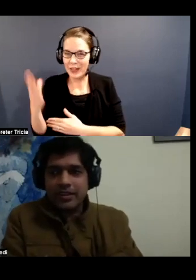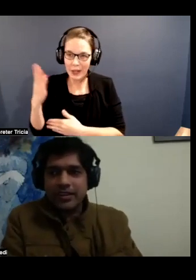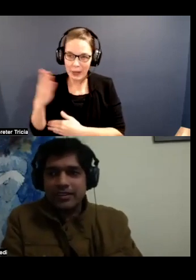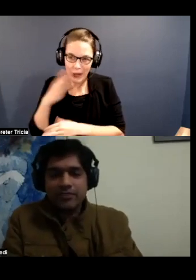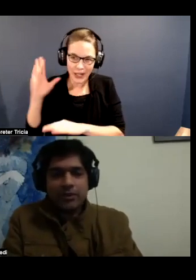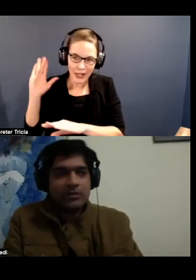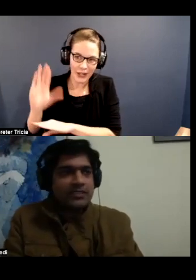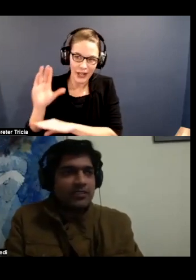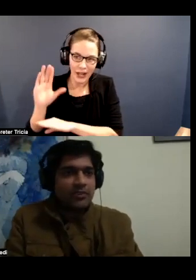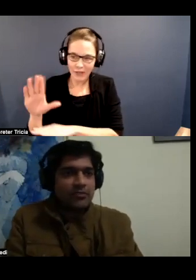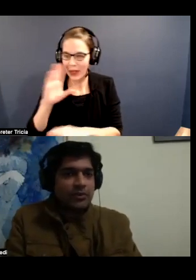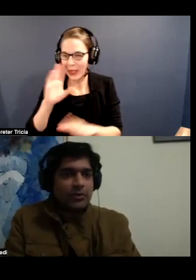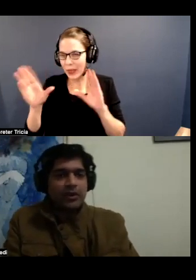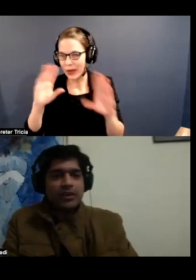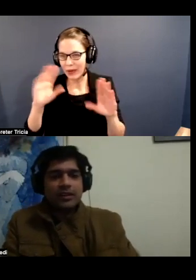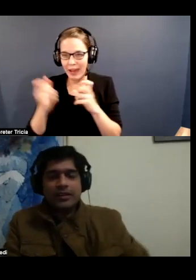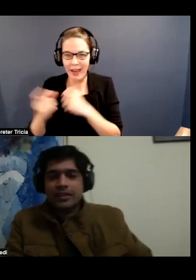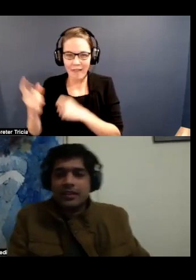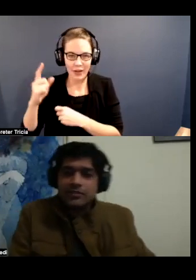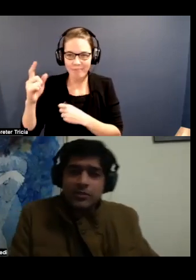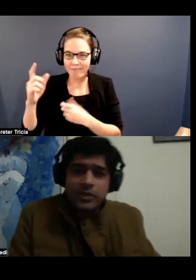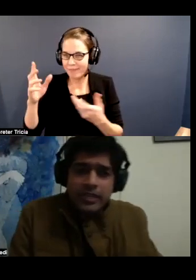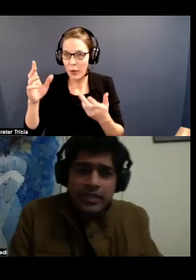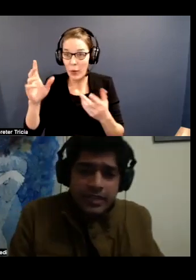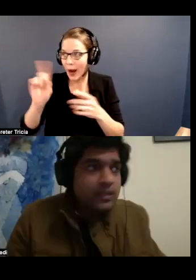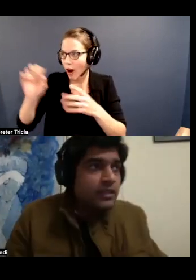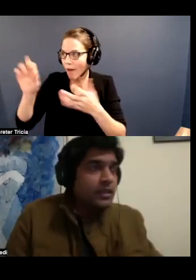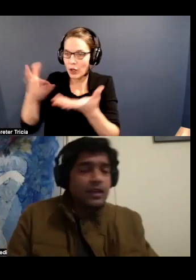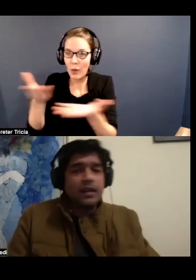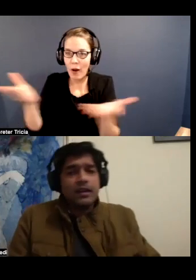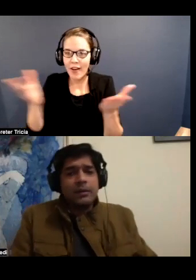folks out there, wherever you are. Thanks for joining in.